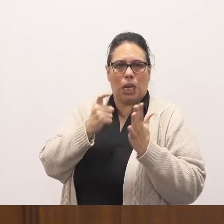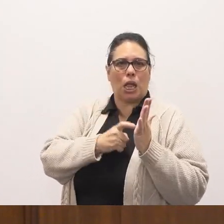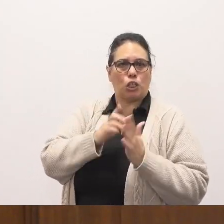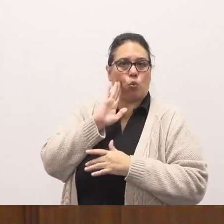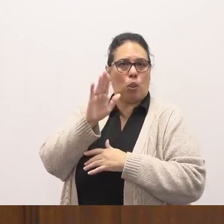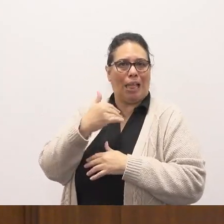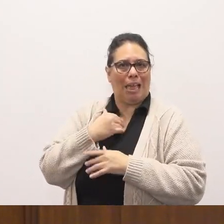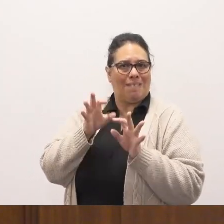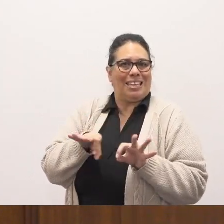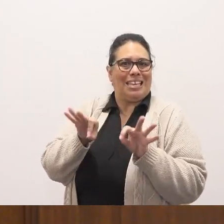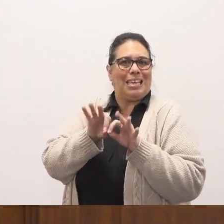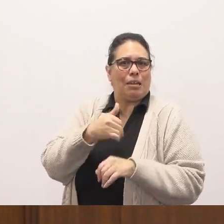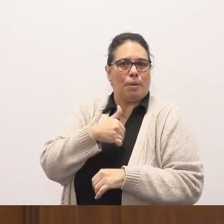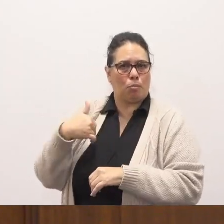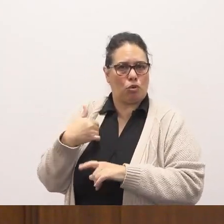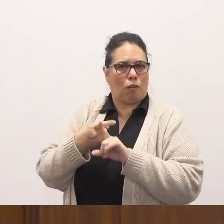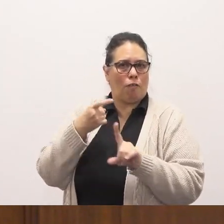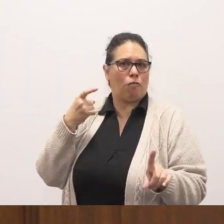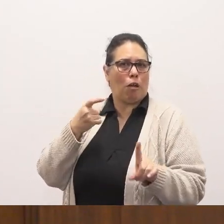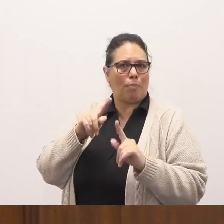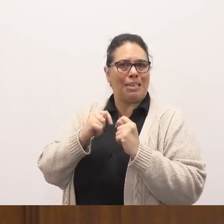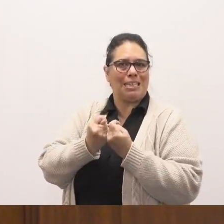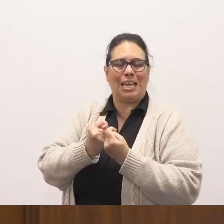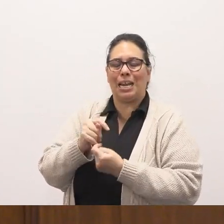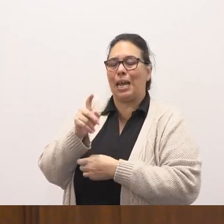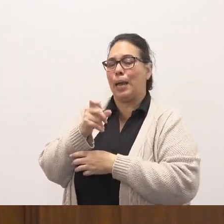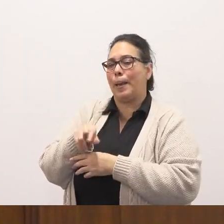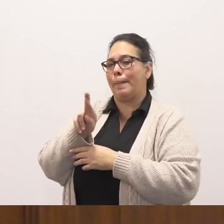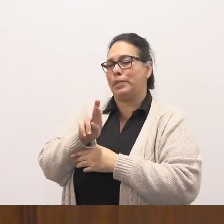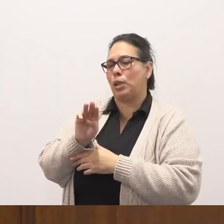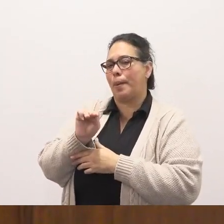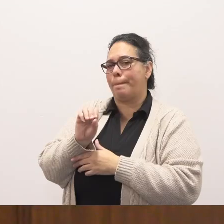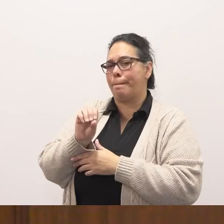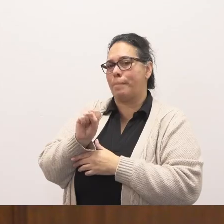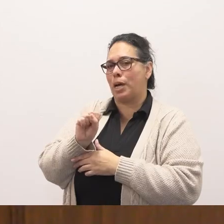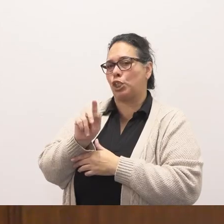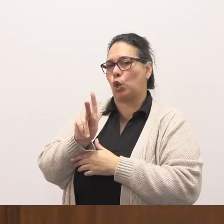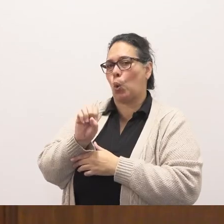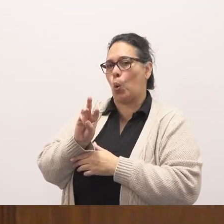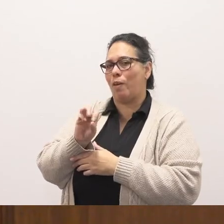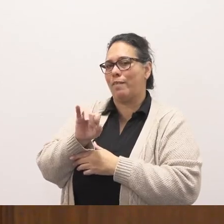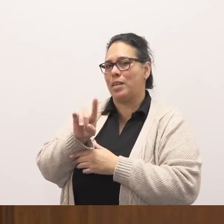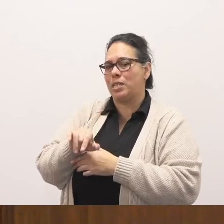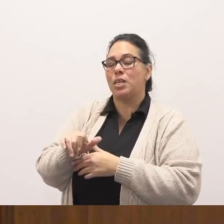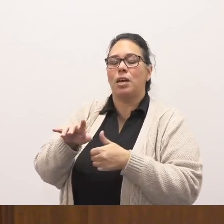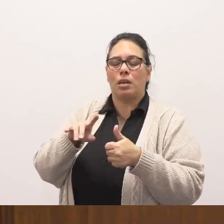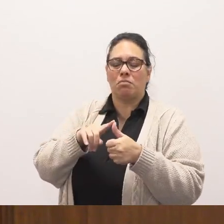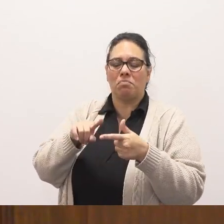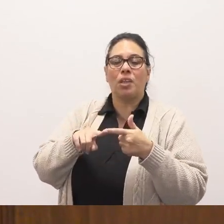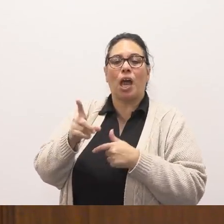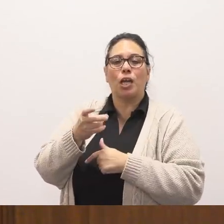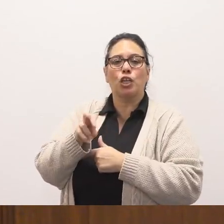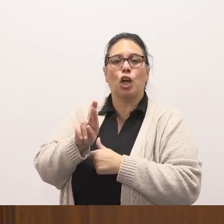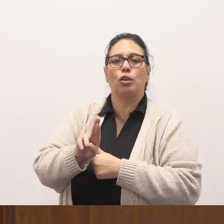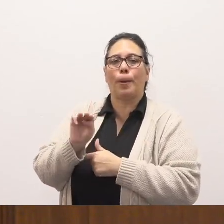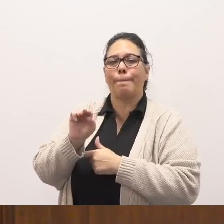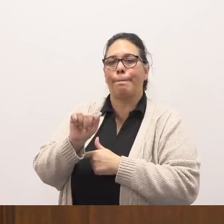of our team, including Mr. Moskovitz, Dr. Madrigal, and others that will go through trainings through the Council of Great City Schools as well.